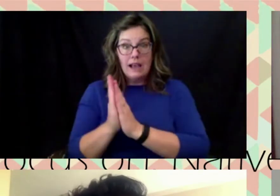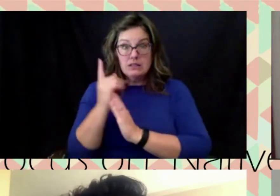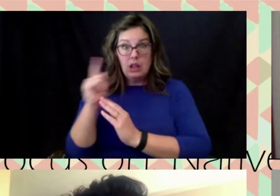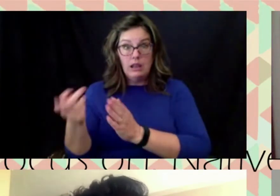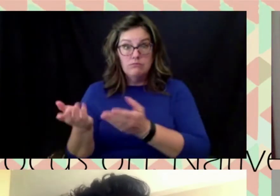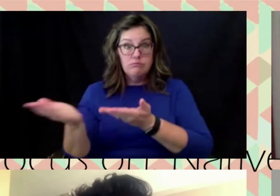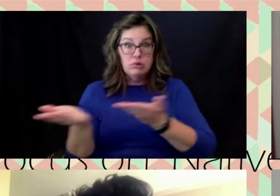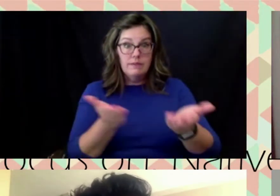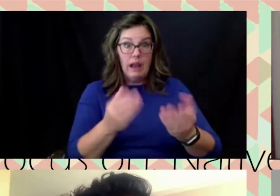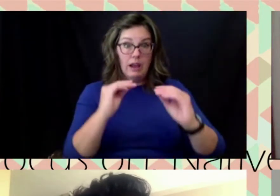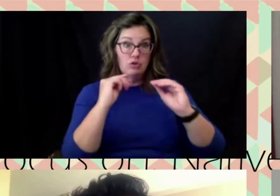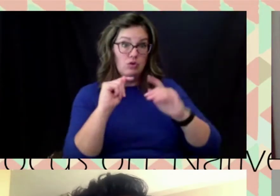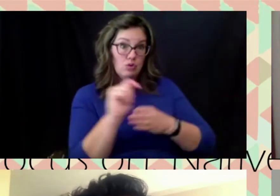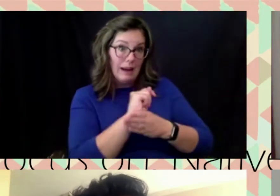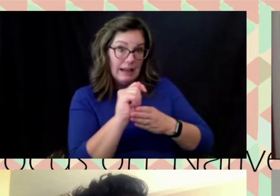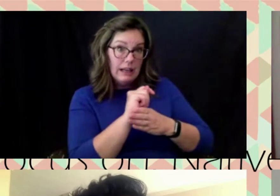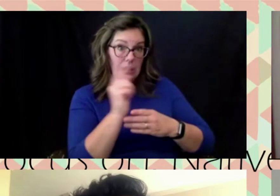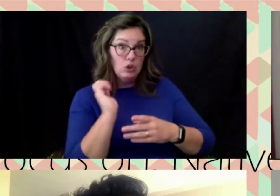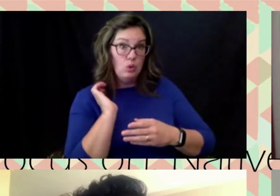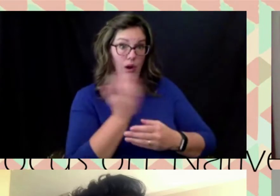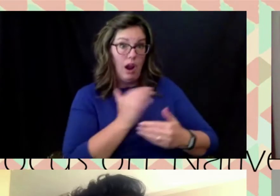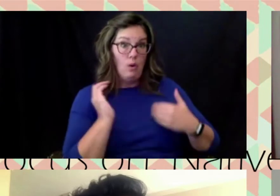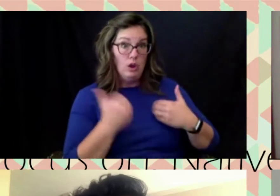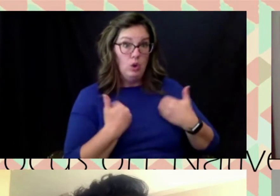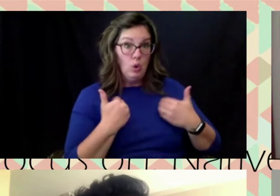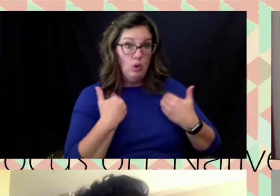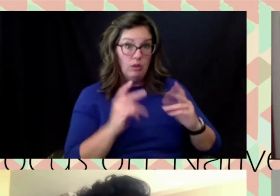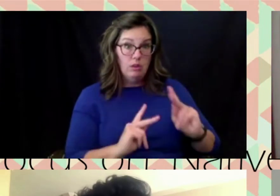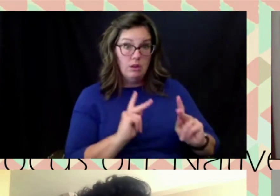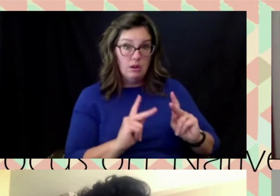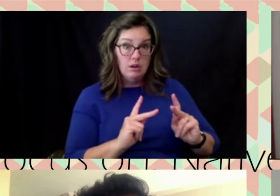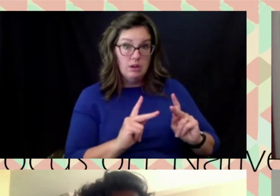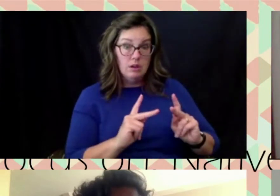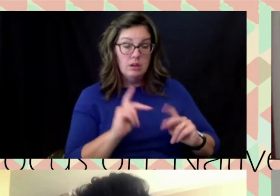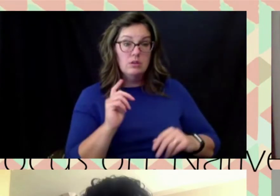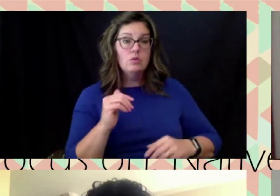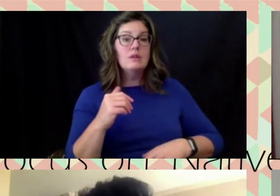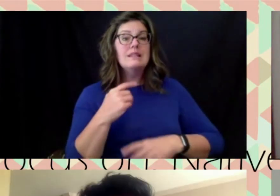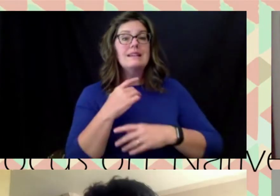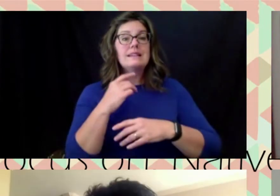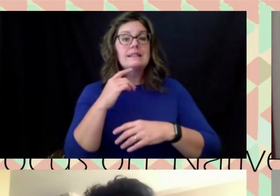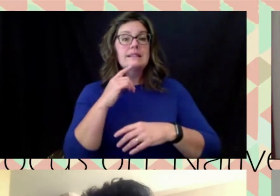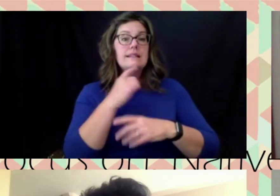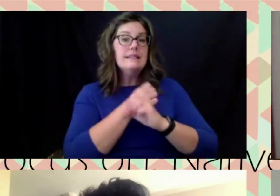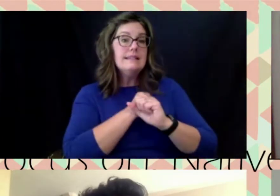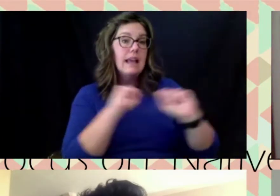were able to provide a safety stalker predator awareness course which was basically self-defense